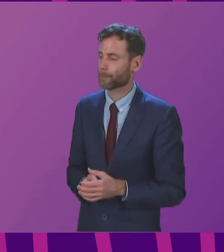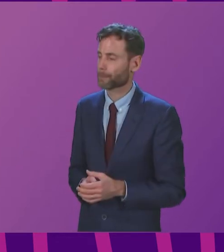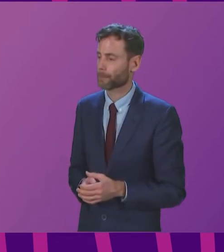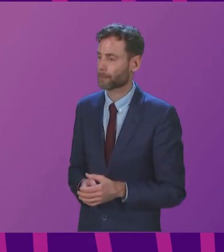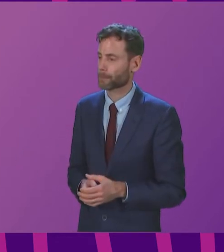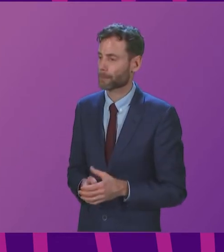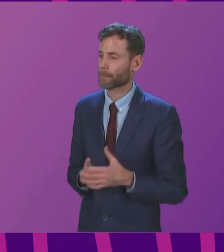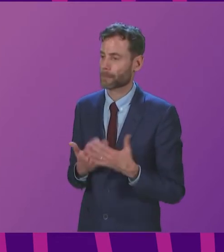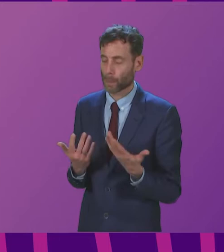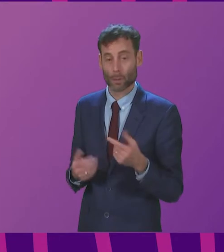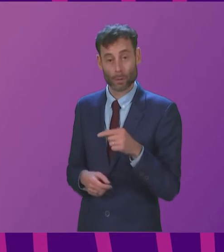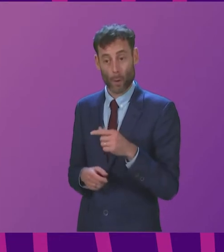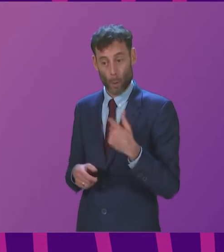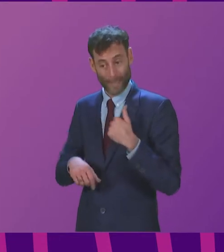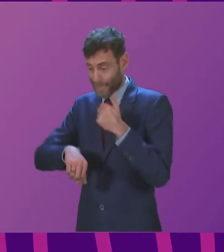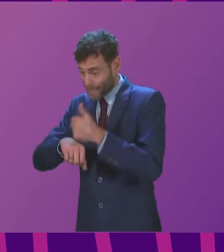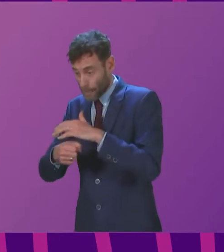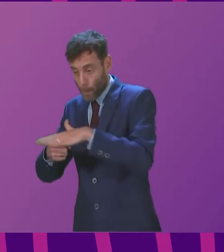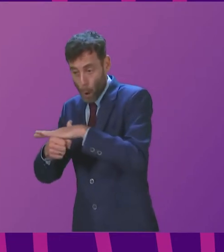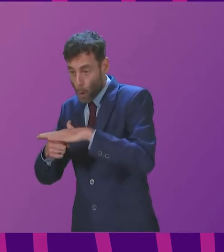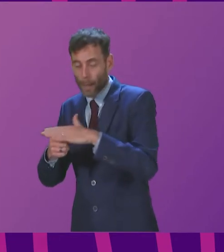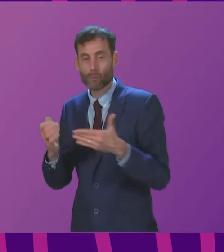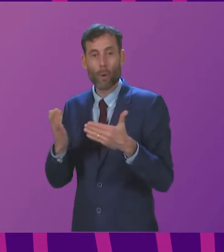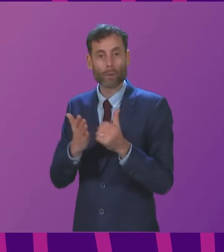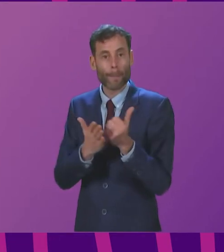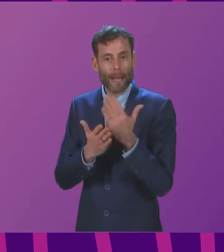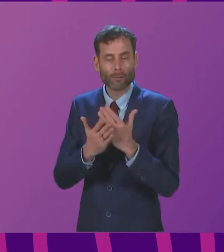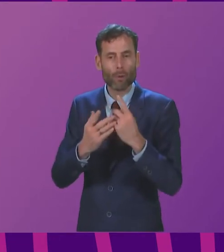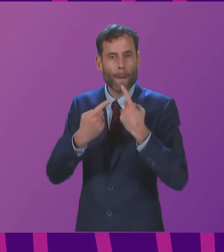the location of vaccination centres or through messaging and the location of that messaging,